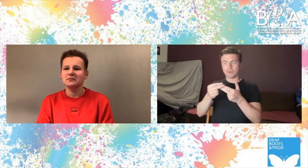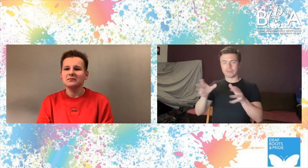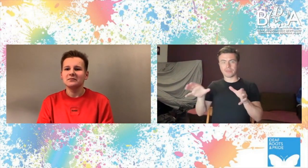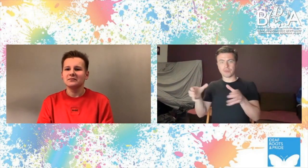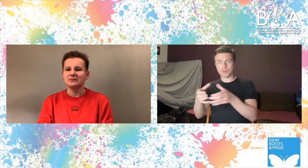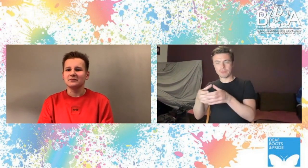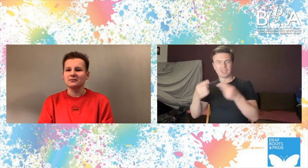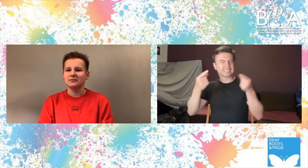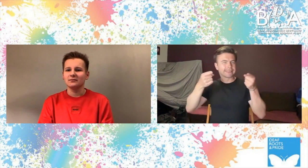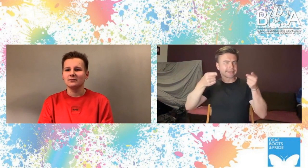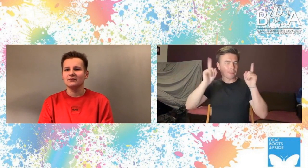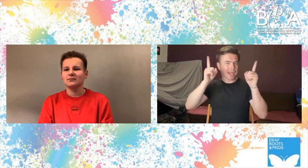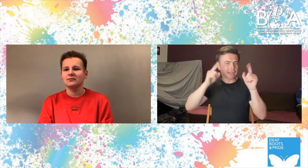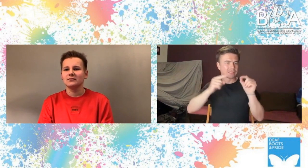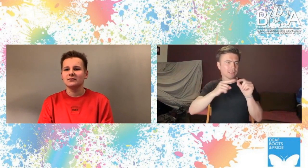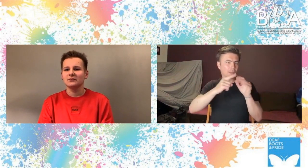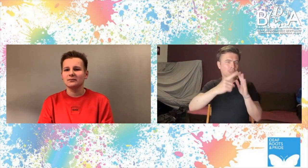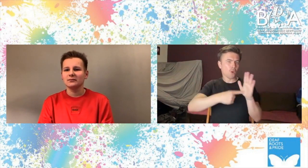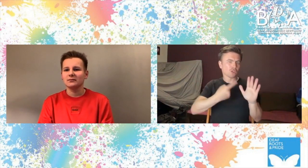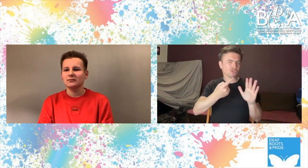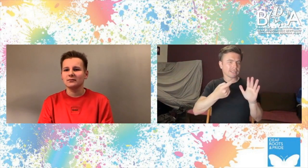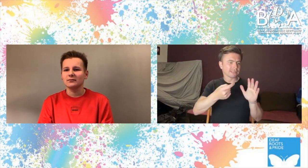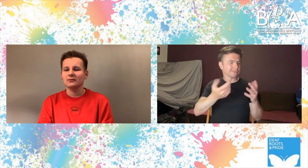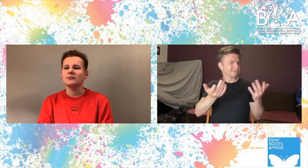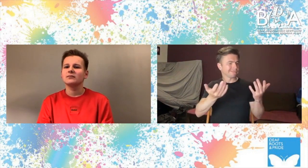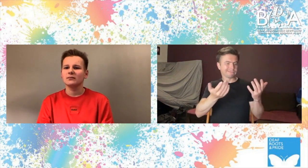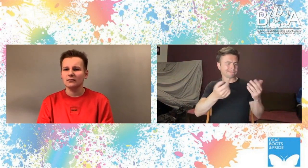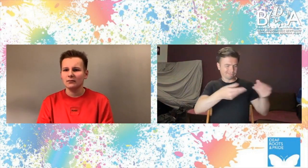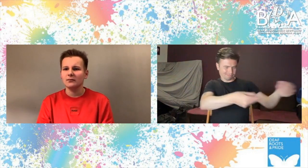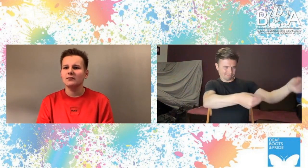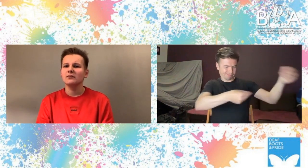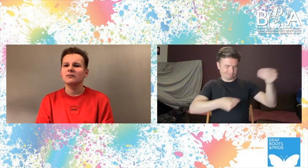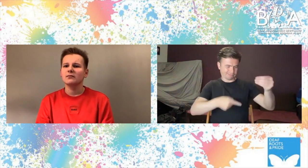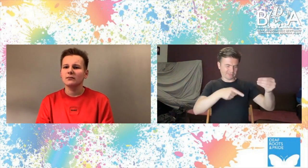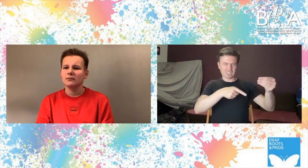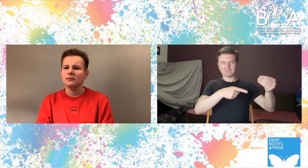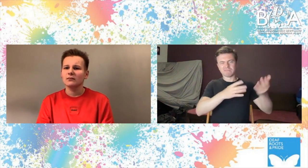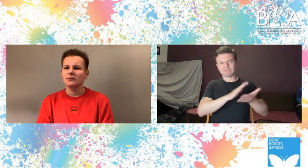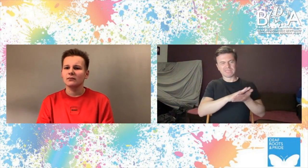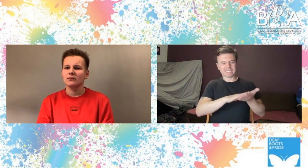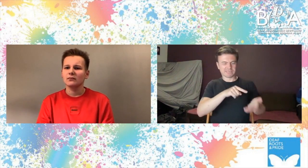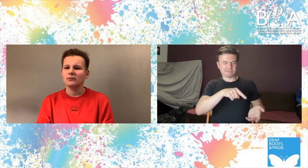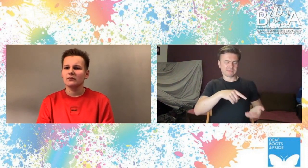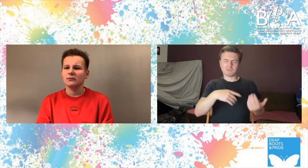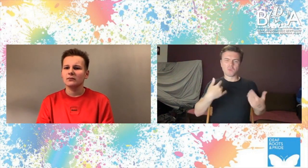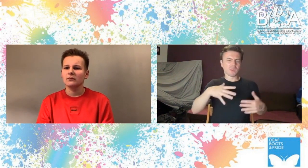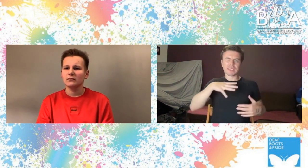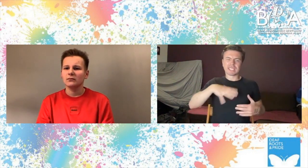part of a team. It depends on the individual project. Sometimes I feel